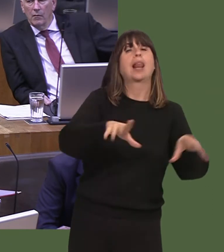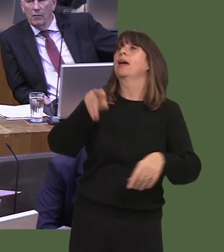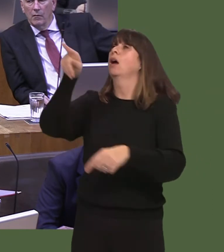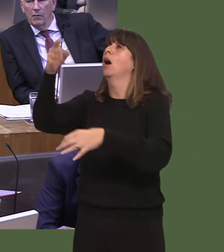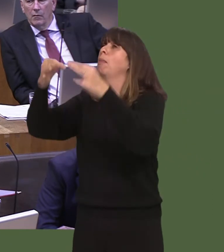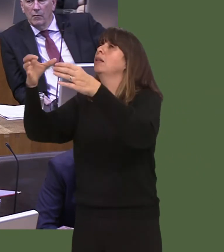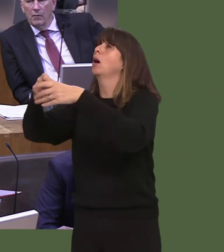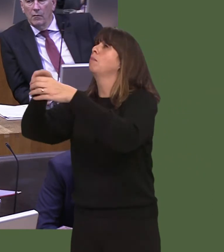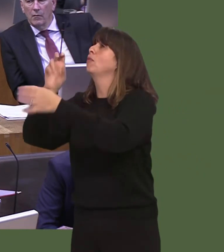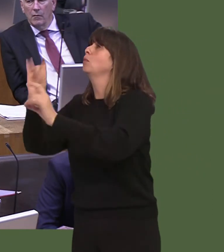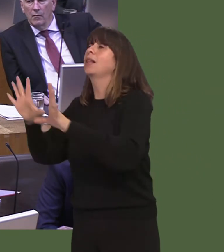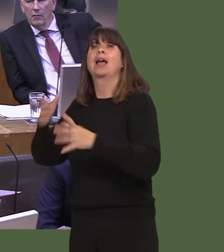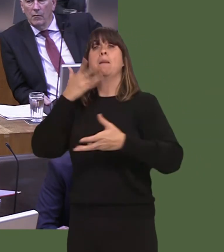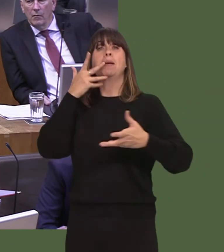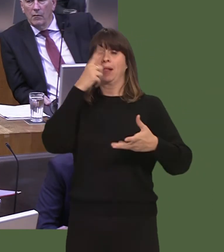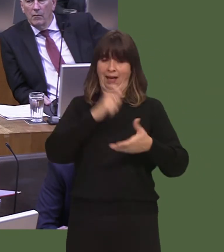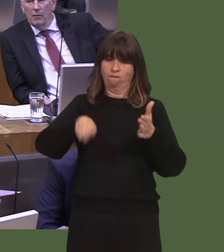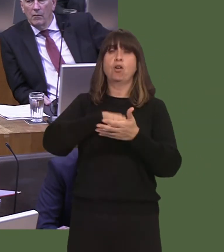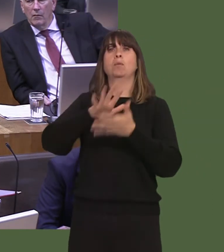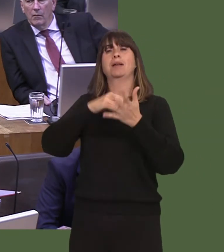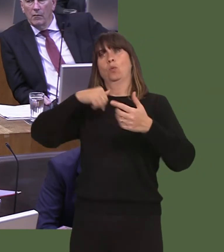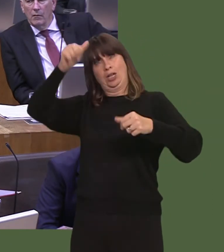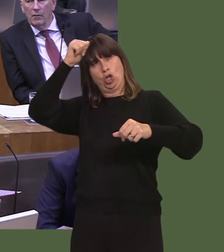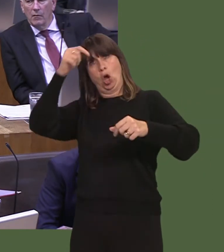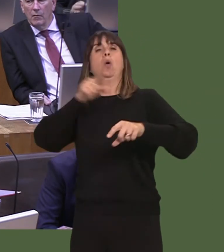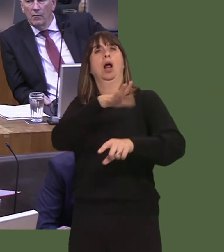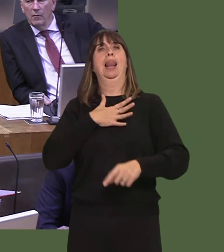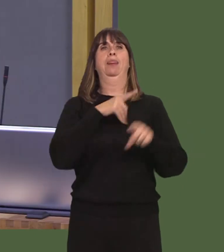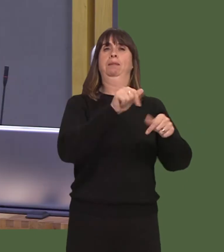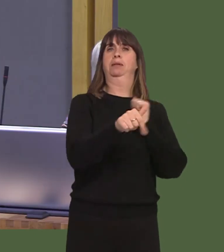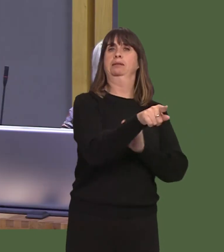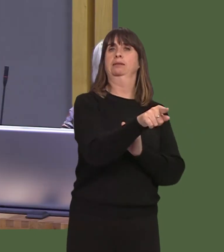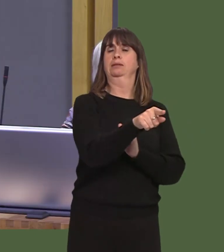people can vote accordingly. If there is an inconclusive result, then, he's right: how else do you resolve the issue